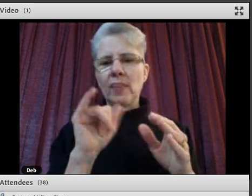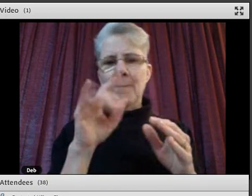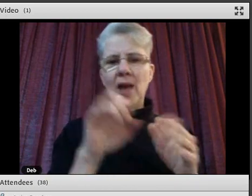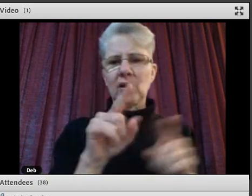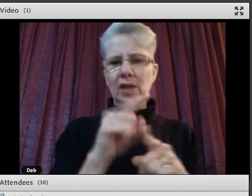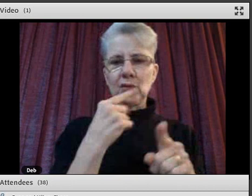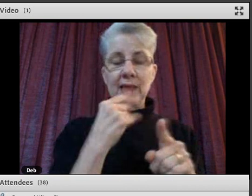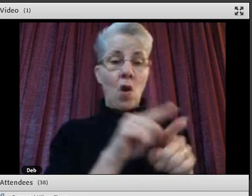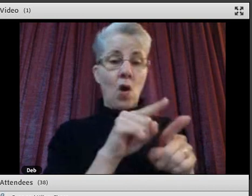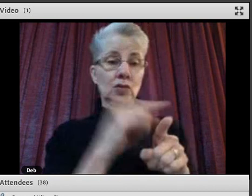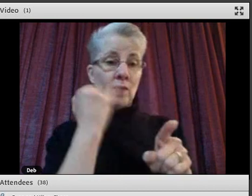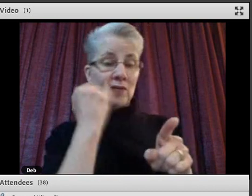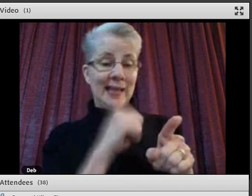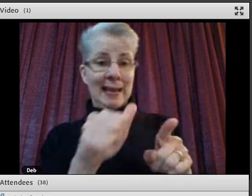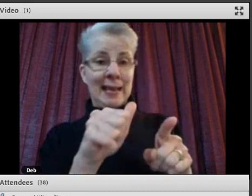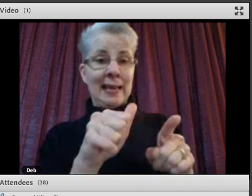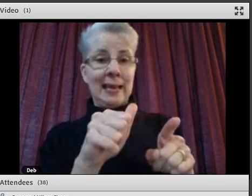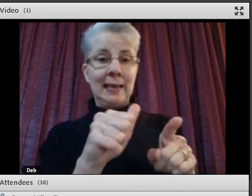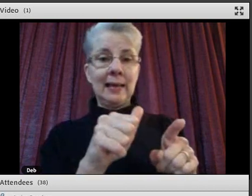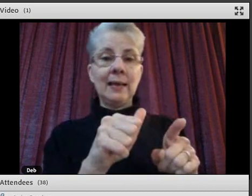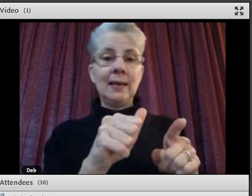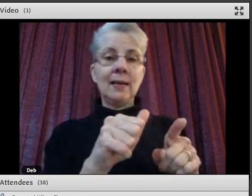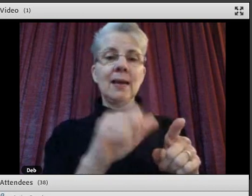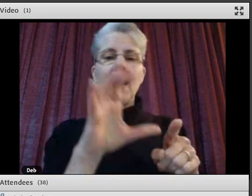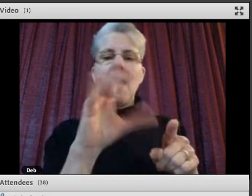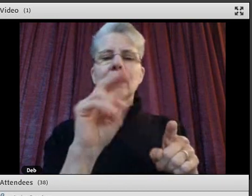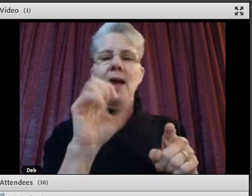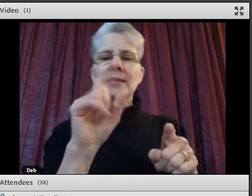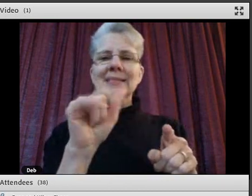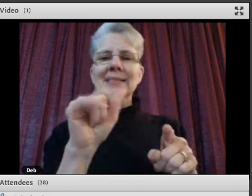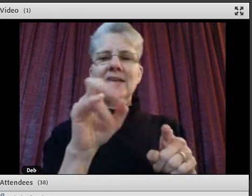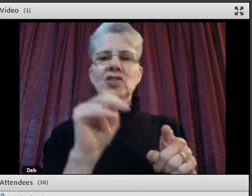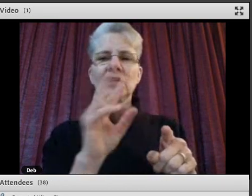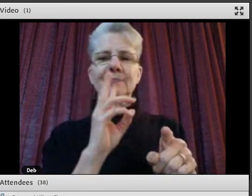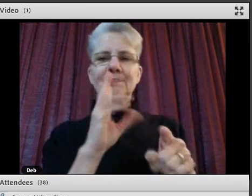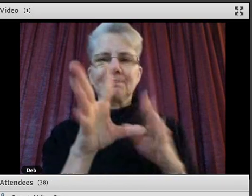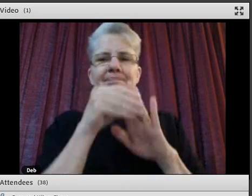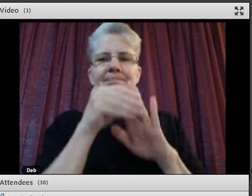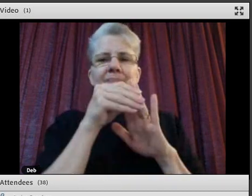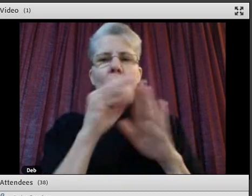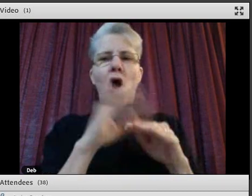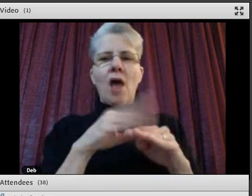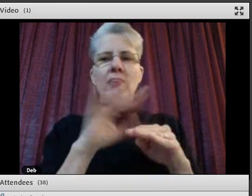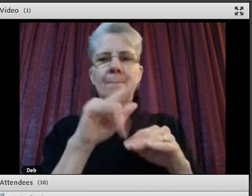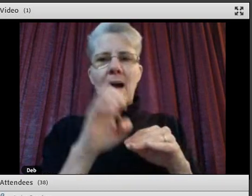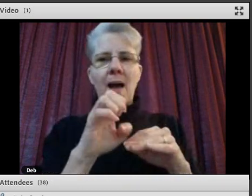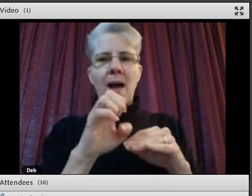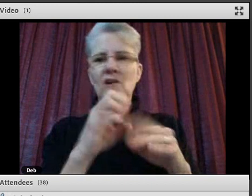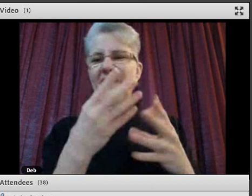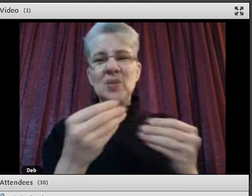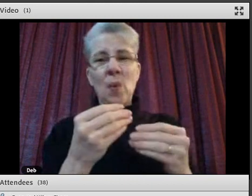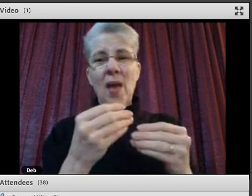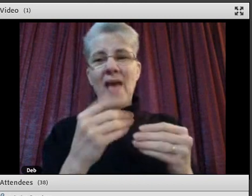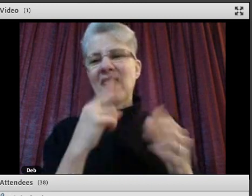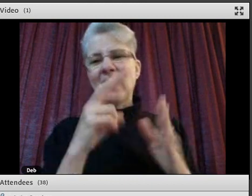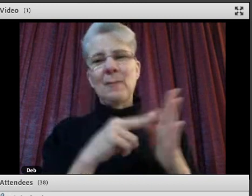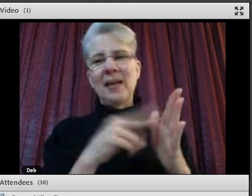Also, if there's any condensation on the bottle, if it's wet at all, the paint doesn't stick as much